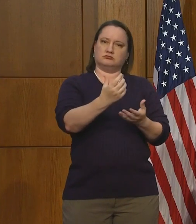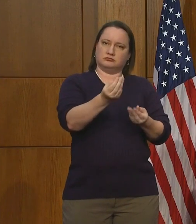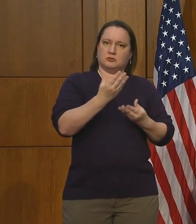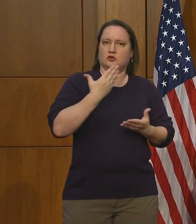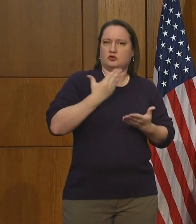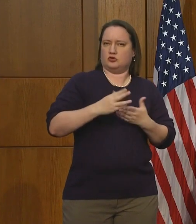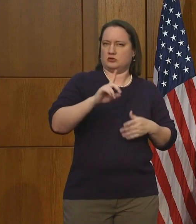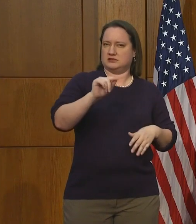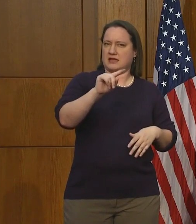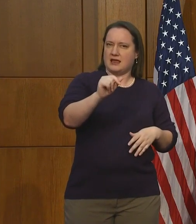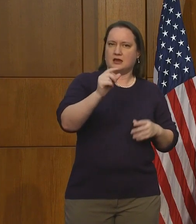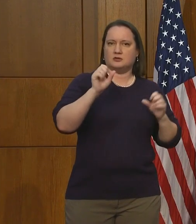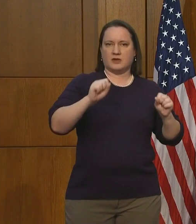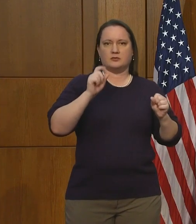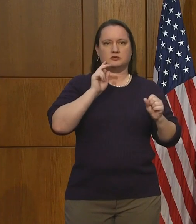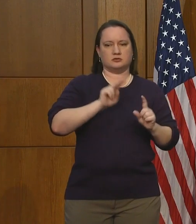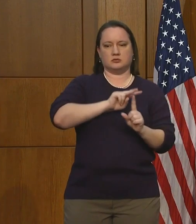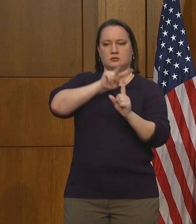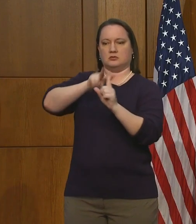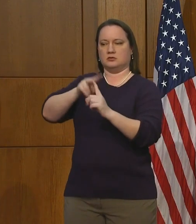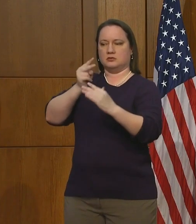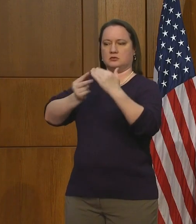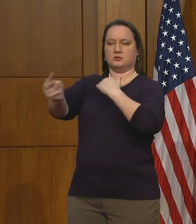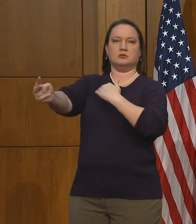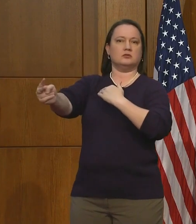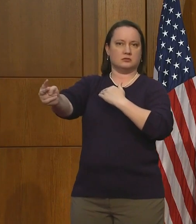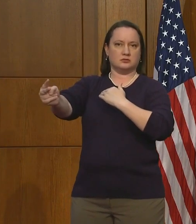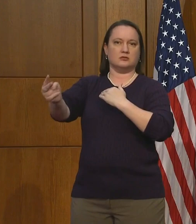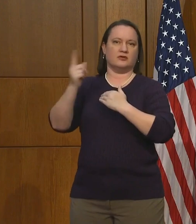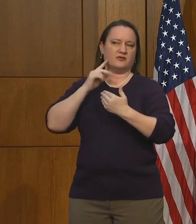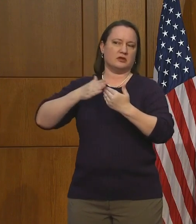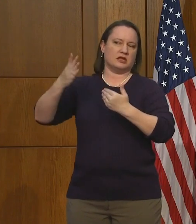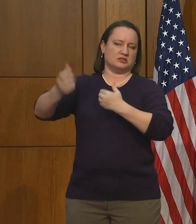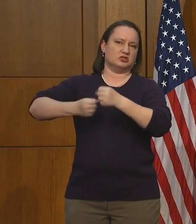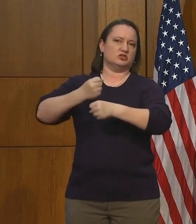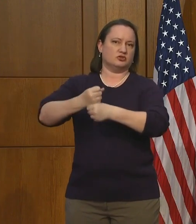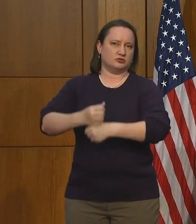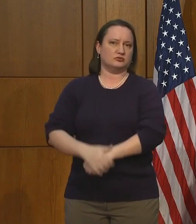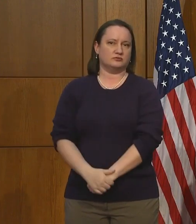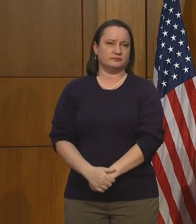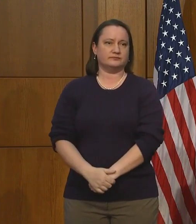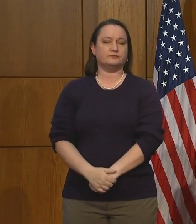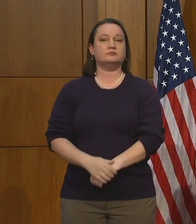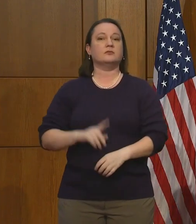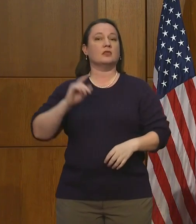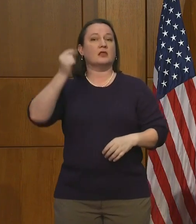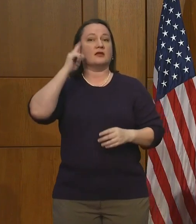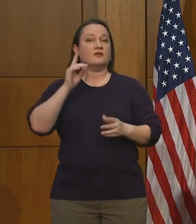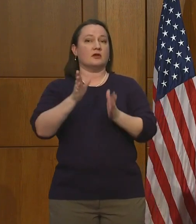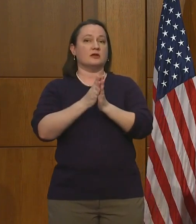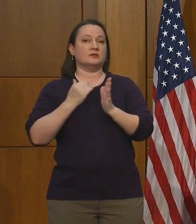CERTAINLY IF WE GO FORWARD. AND EXPECTS TO SEE REPORT CORRECT.